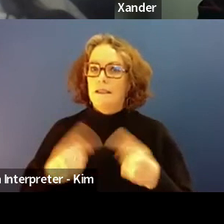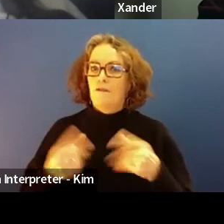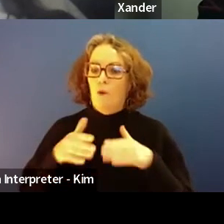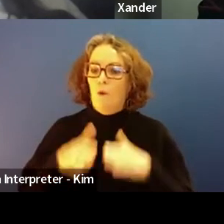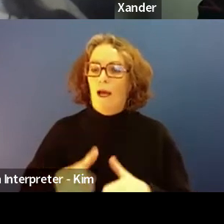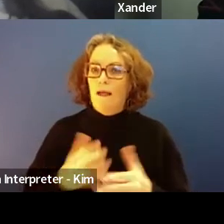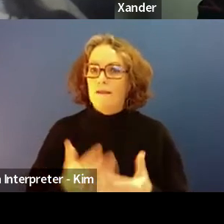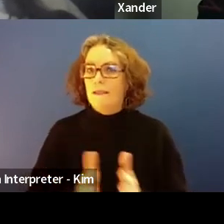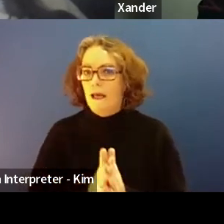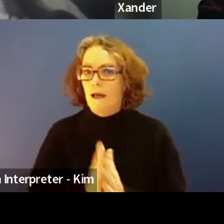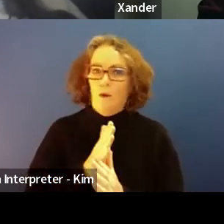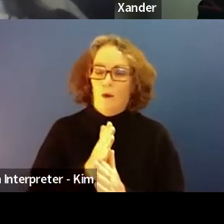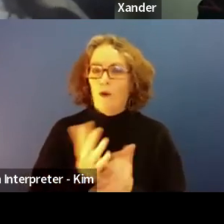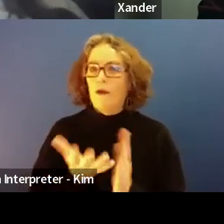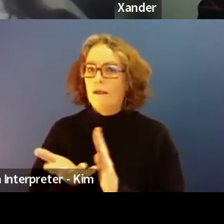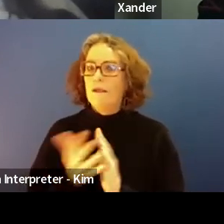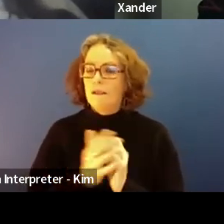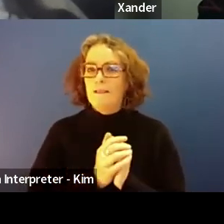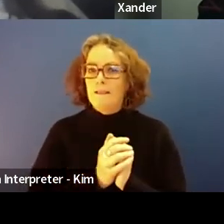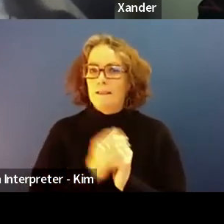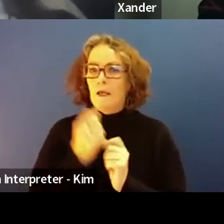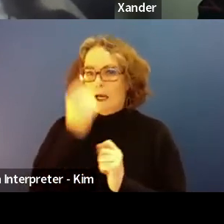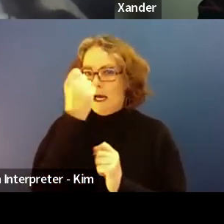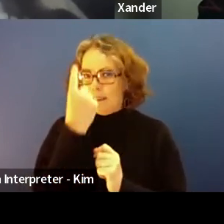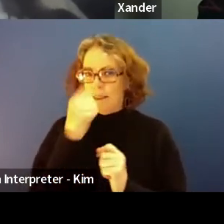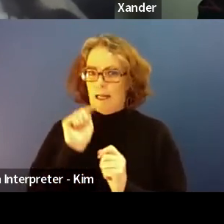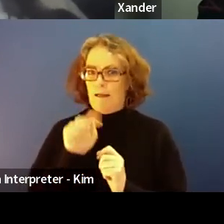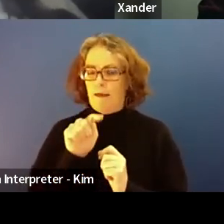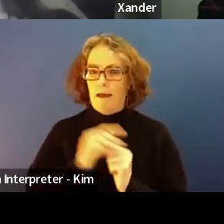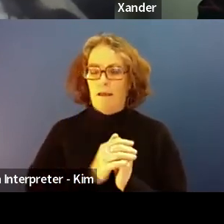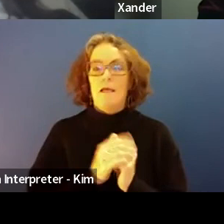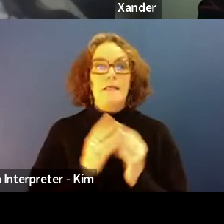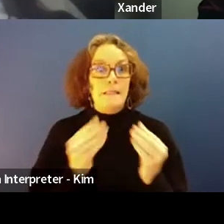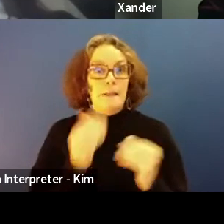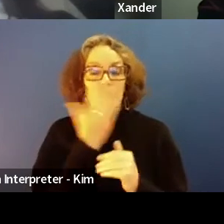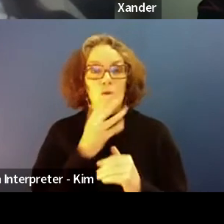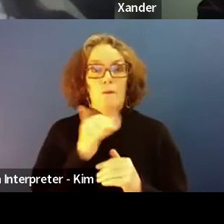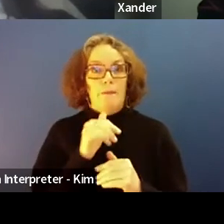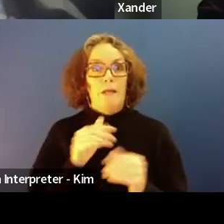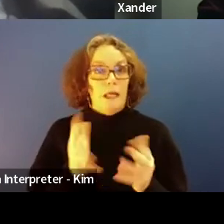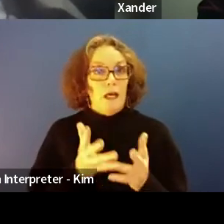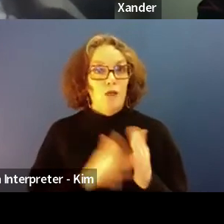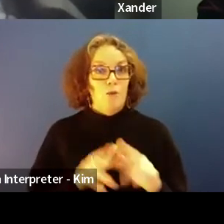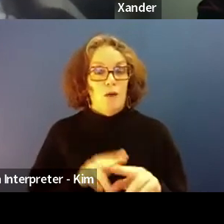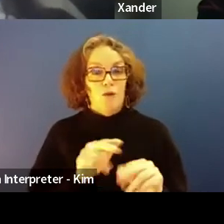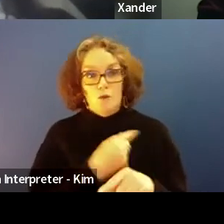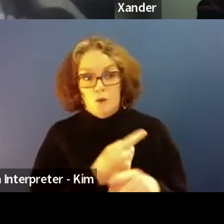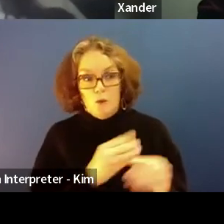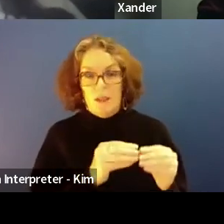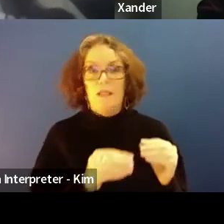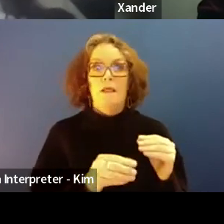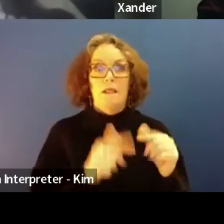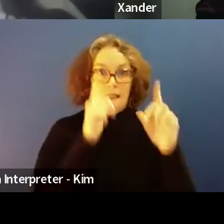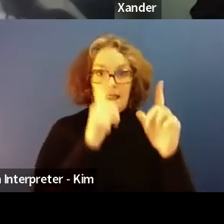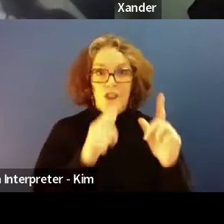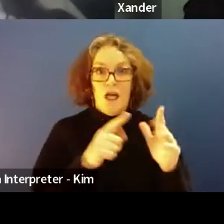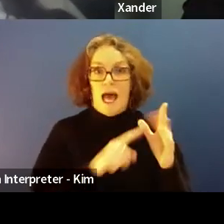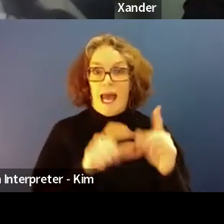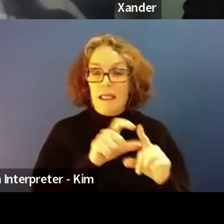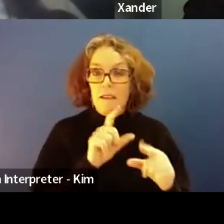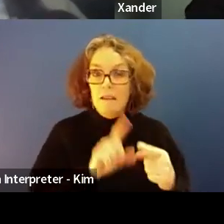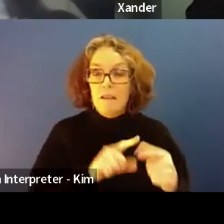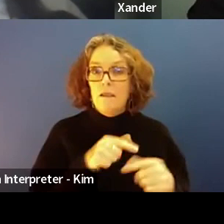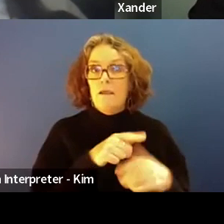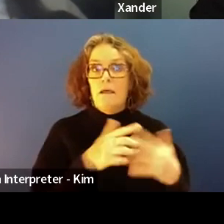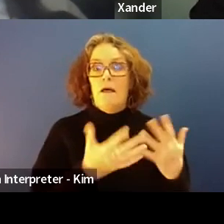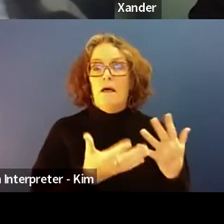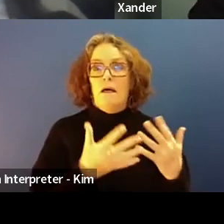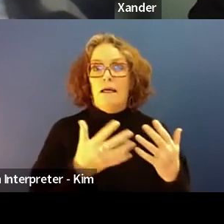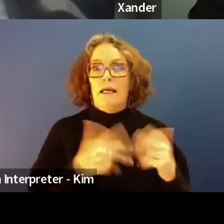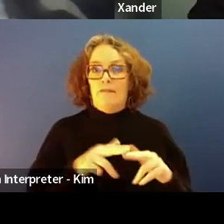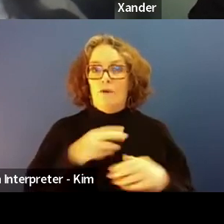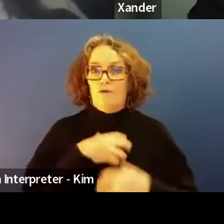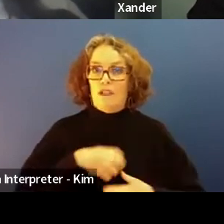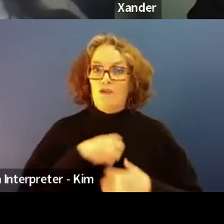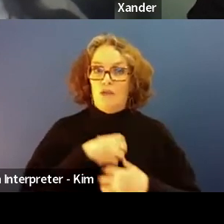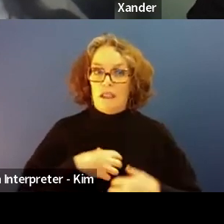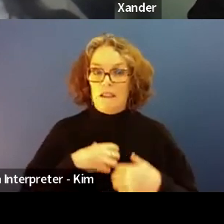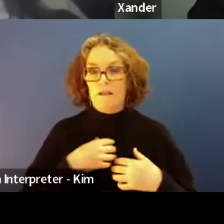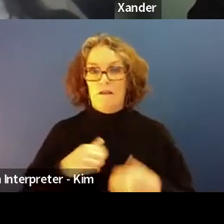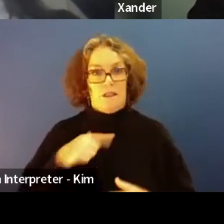ways of having around things like some. My encourage you to talk to teacher aides, some less so. So if you feel a bit frustrated the processes are there for a reason.